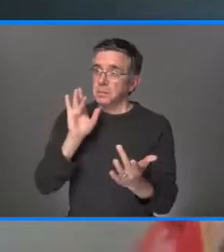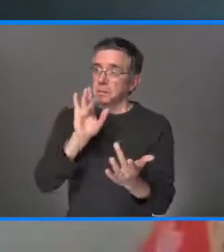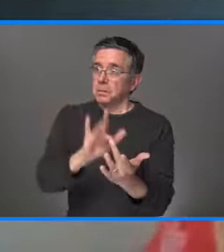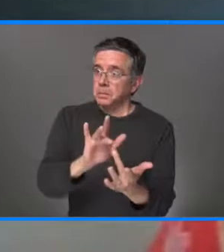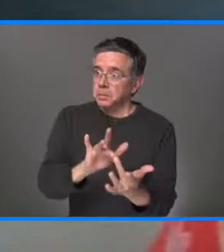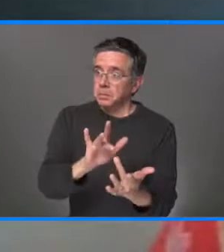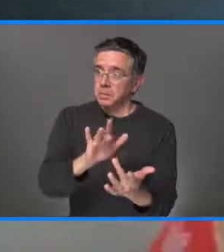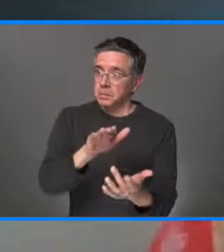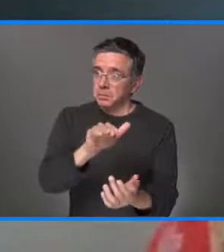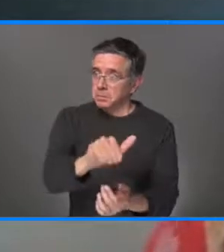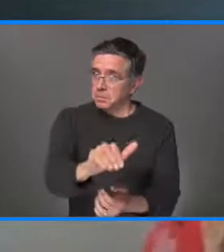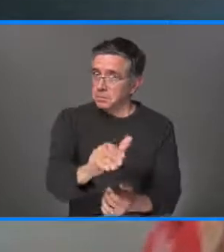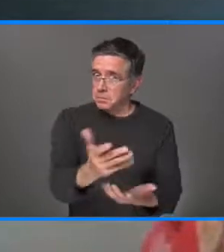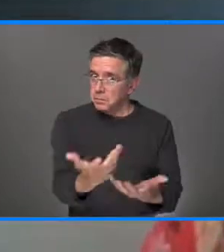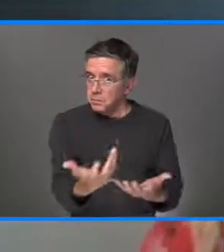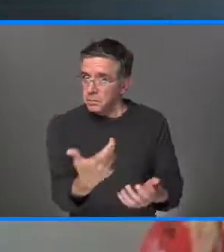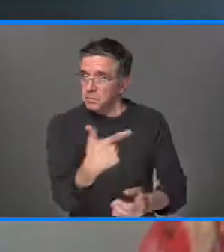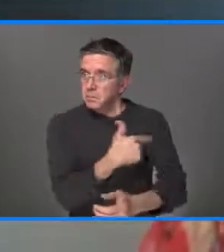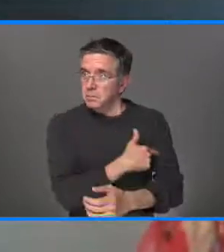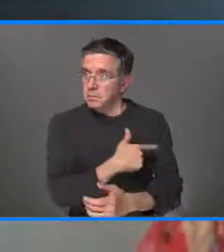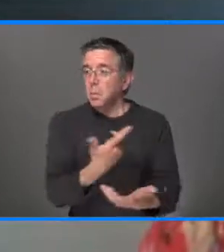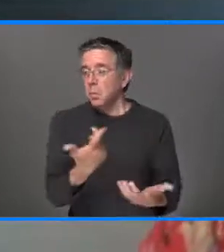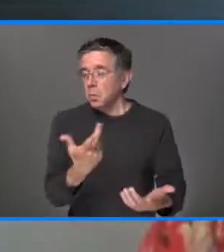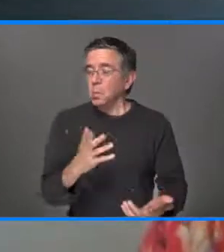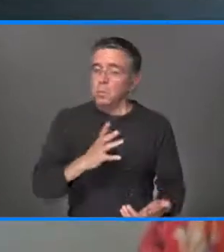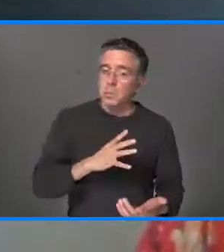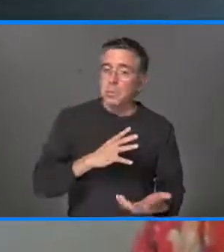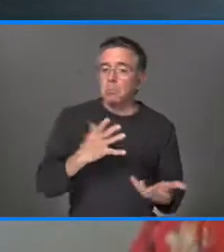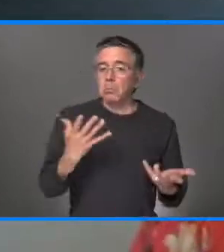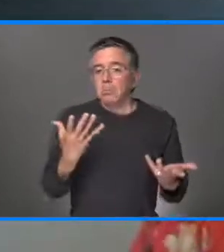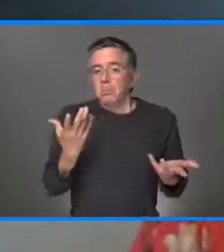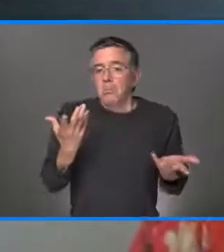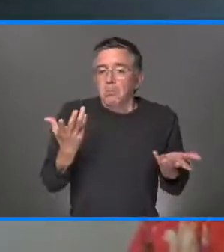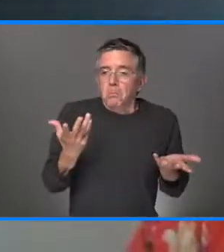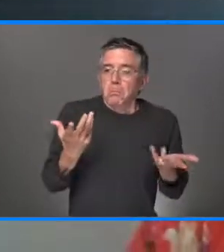they might end up coming in and saying, "Okay, yeah, I'm ready to get the vaccine."